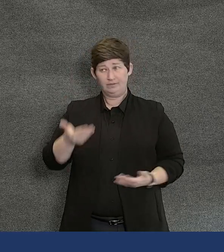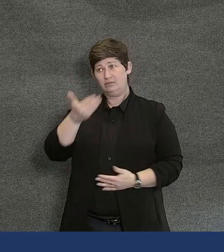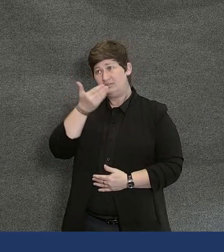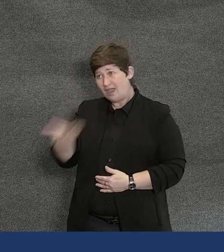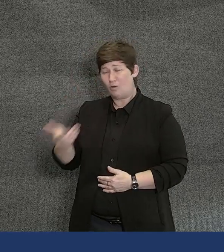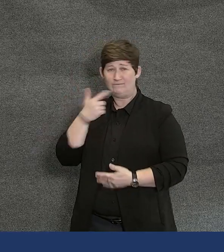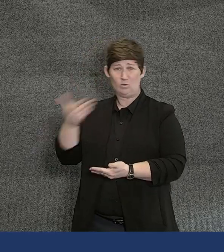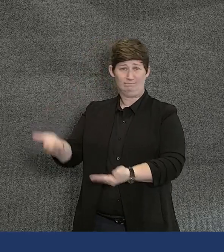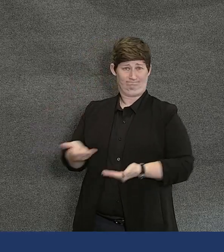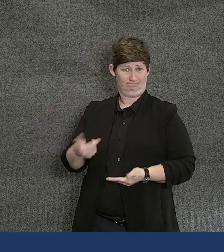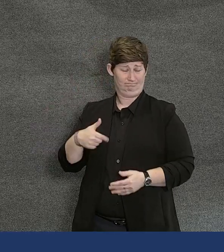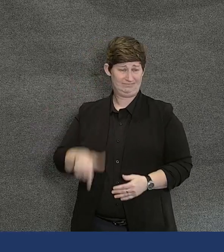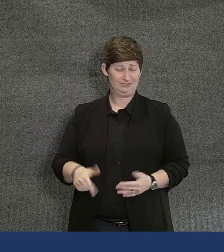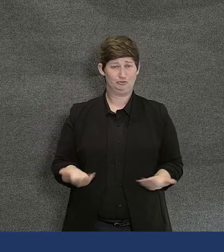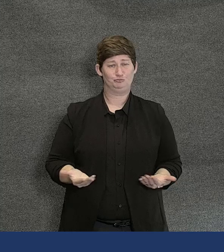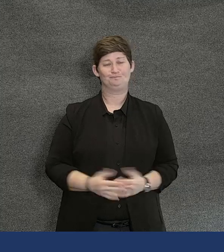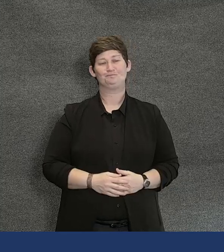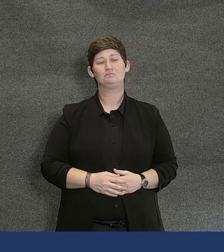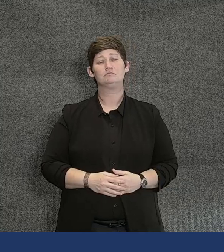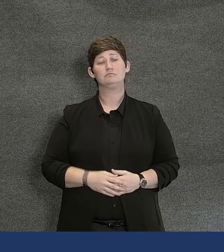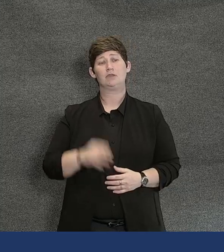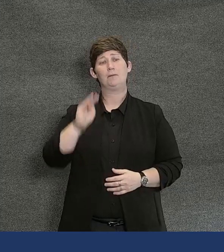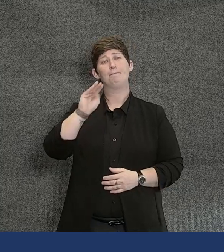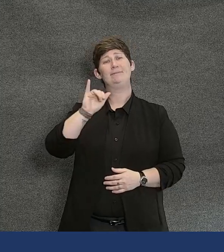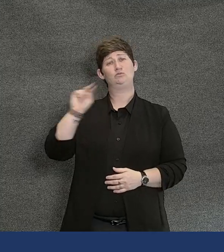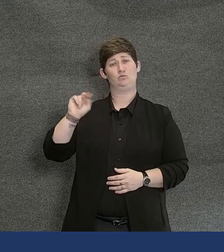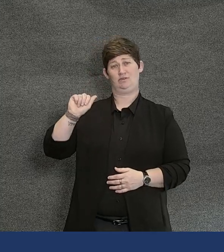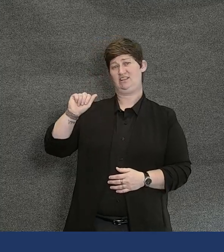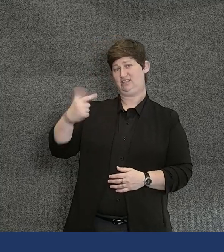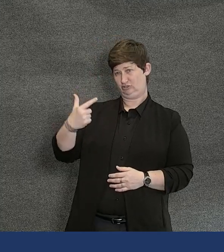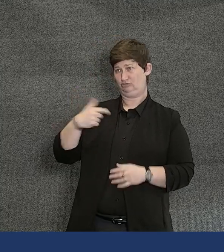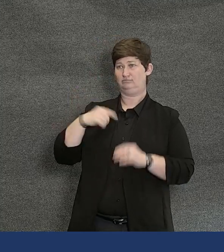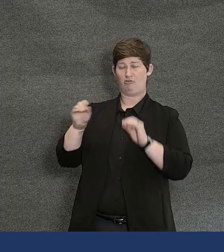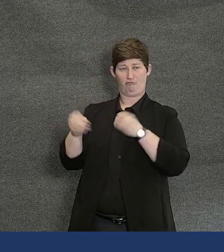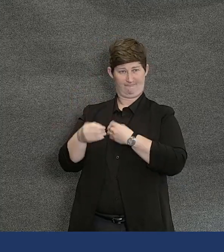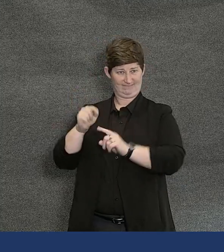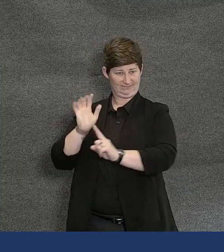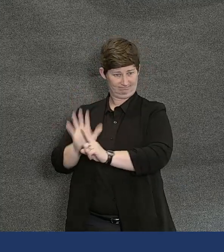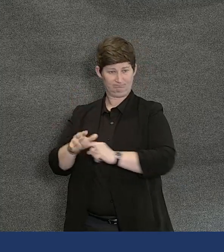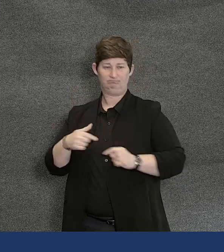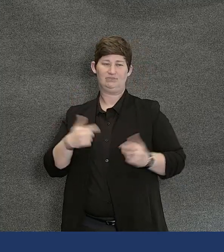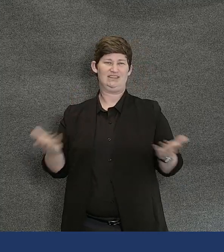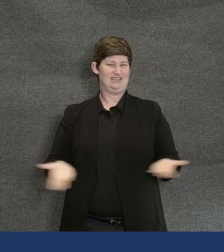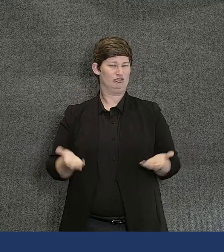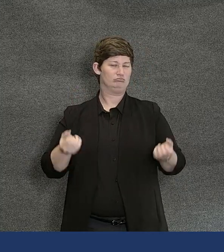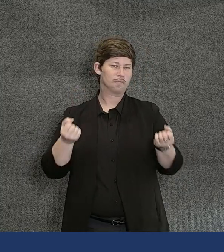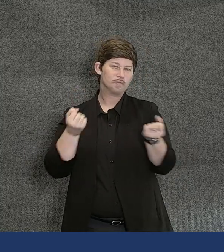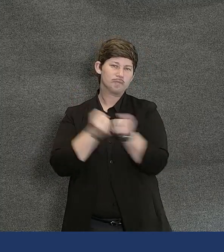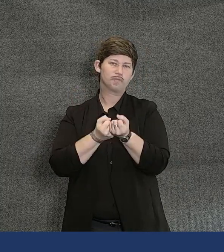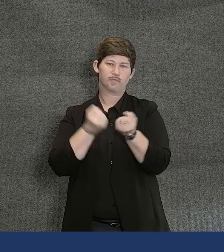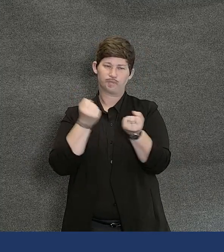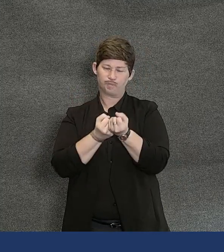Please know that the Minnesota Attorney General's office is here to help you. We want to be able to assist you.